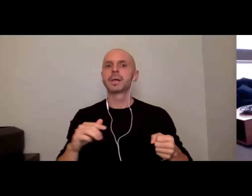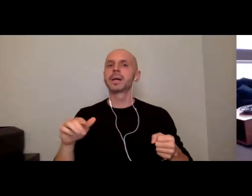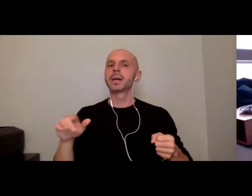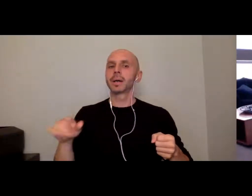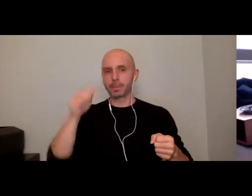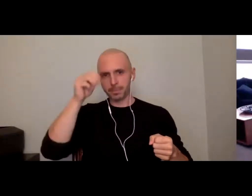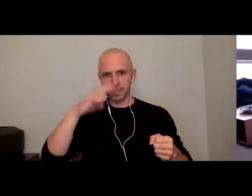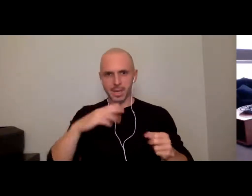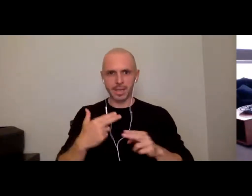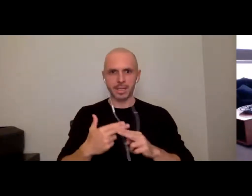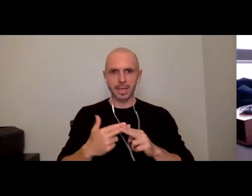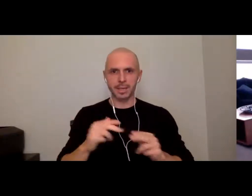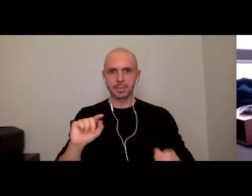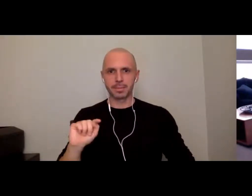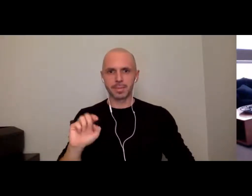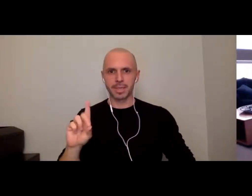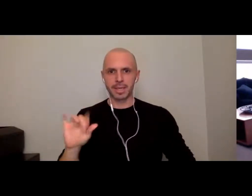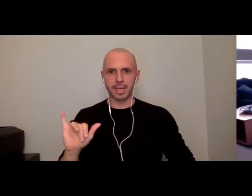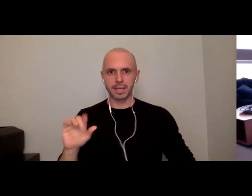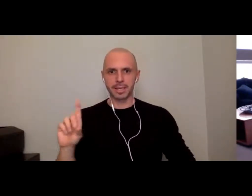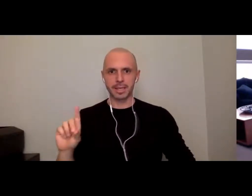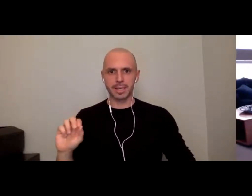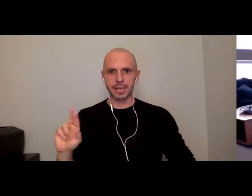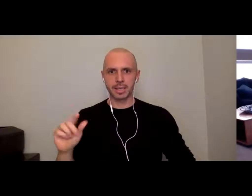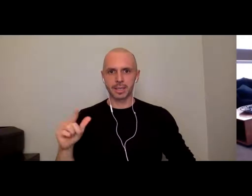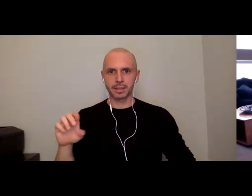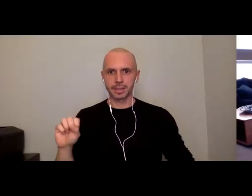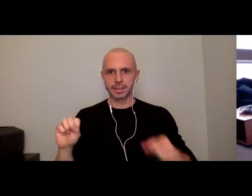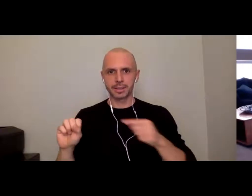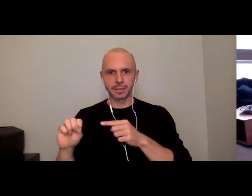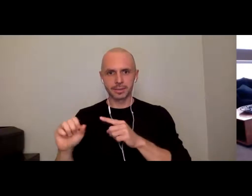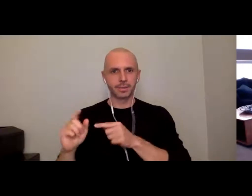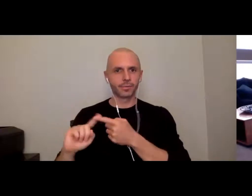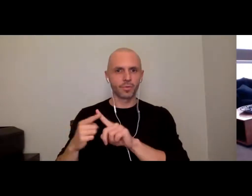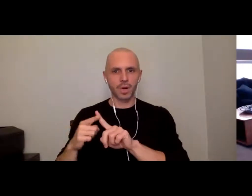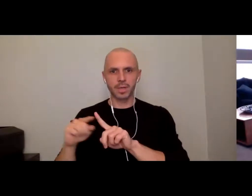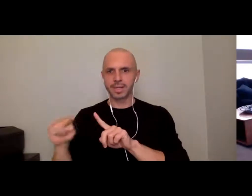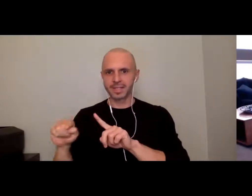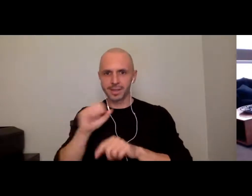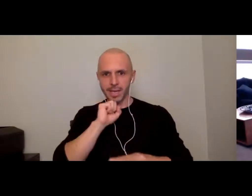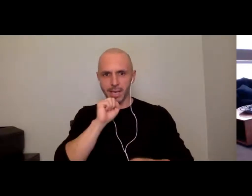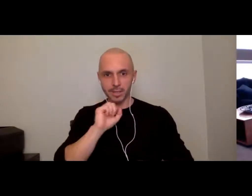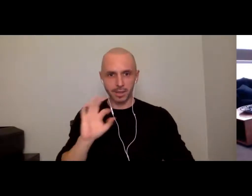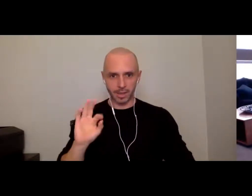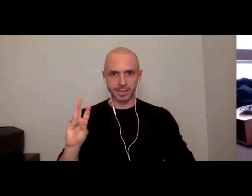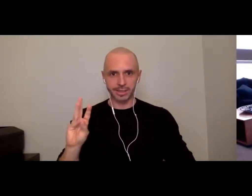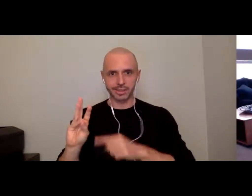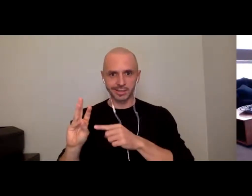he's in his 96th year now and a settler farmer and he was flying in his plane